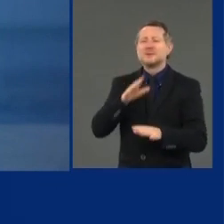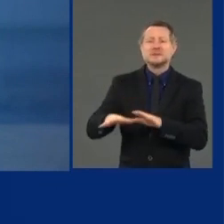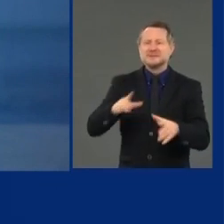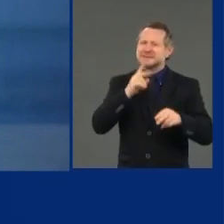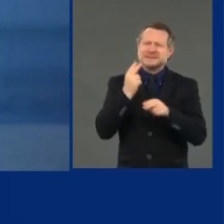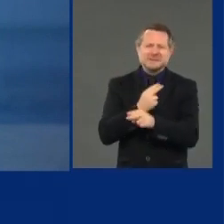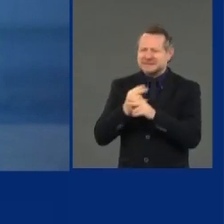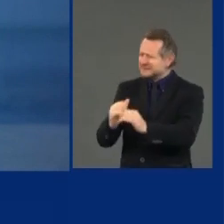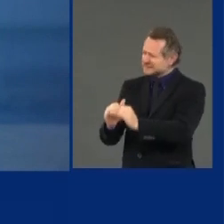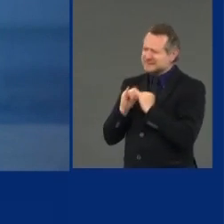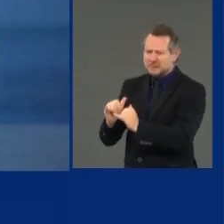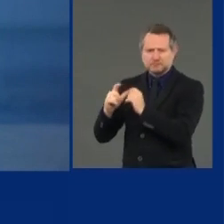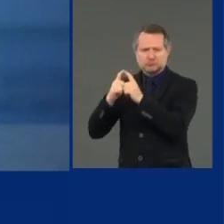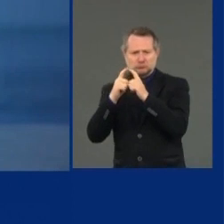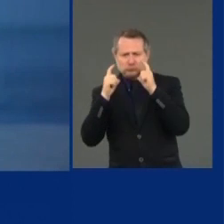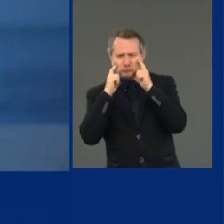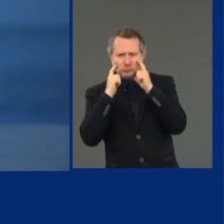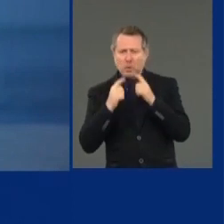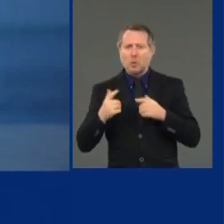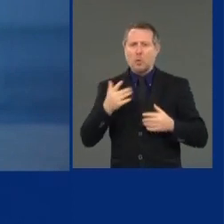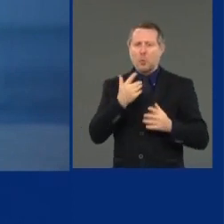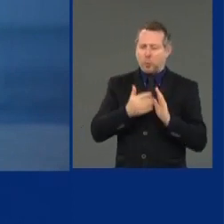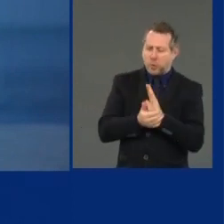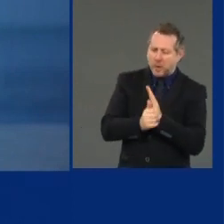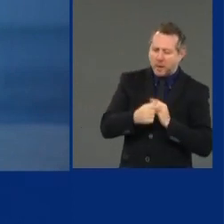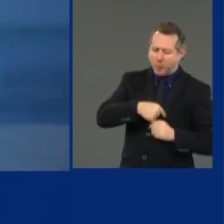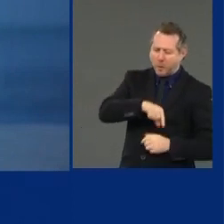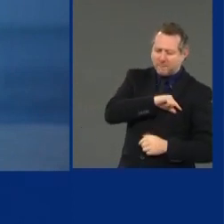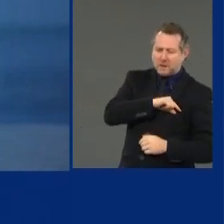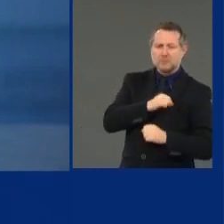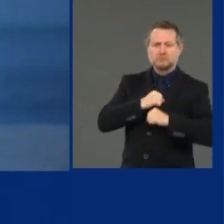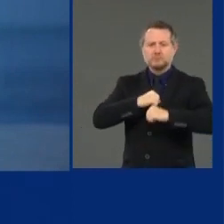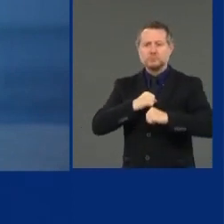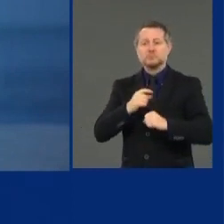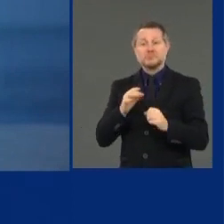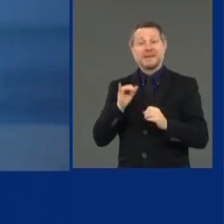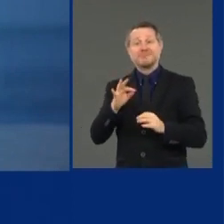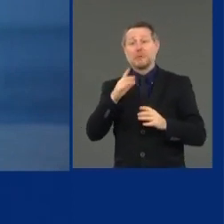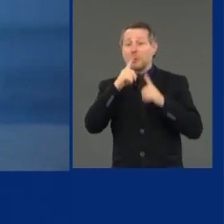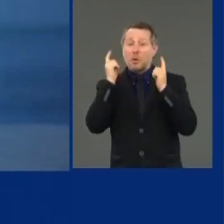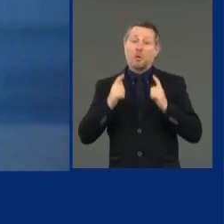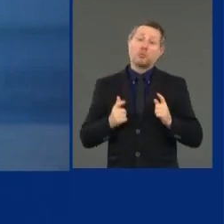THE FRONT LINE WORKERS.